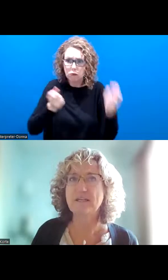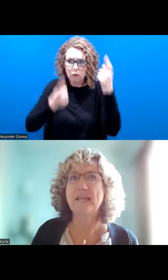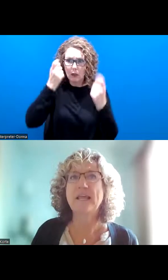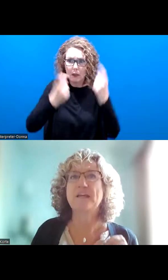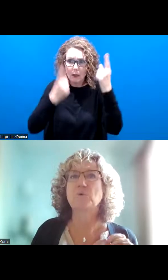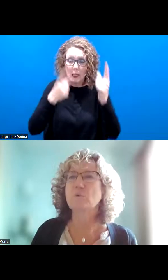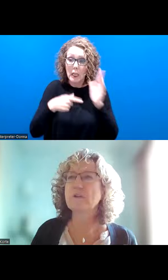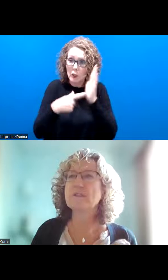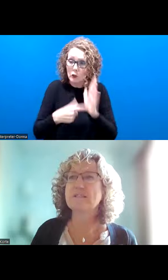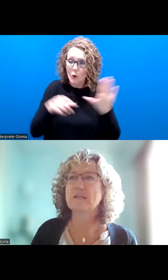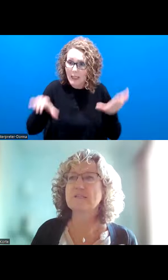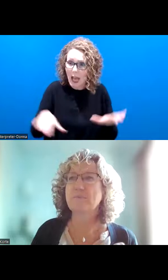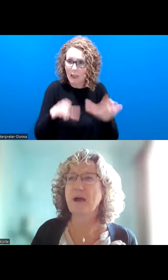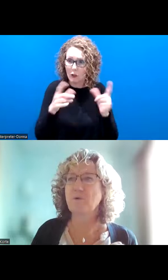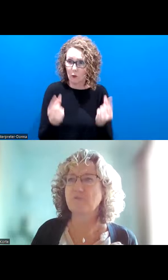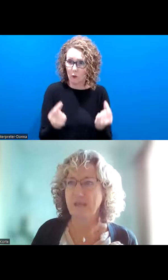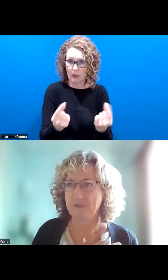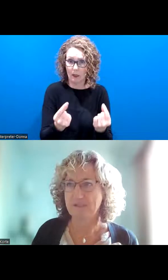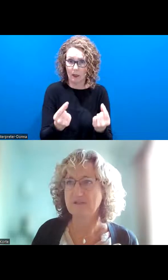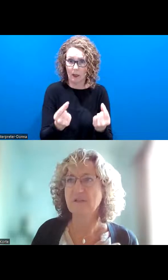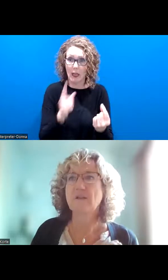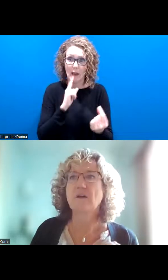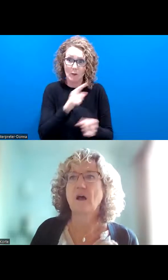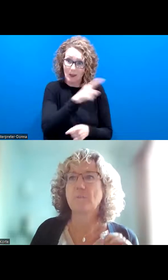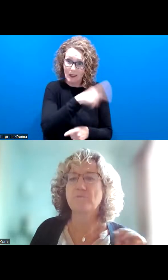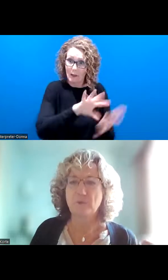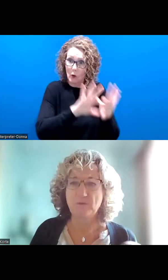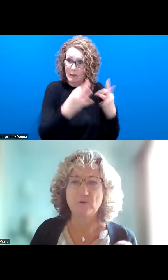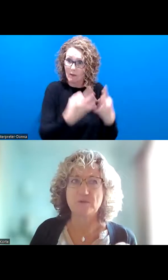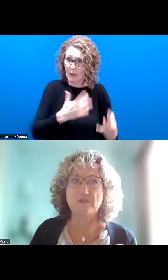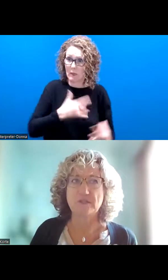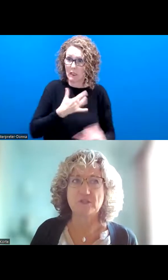a $50,000 a year annual salary. That's $290 each